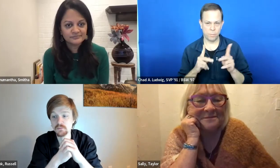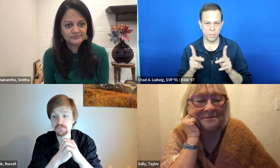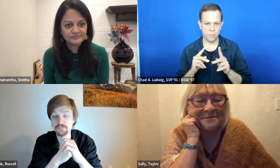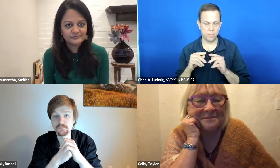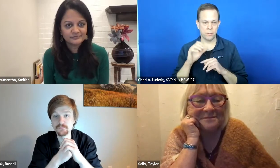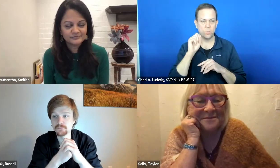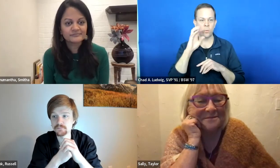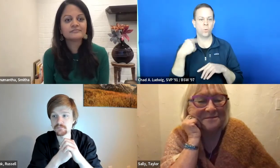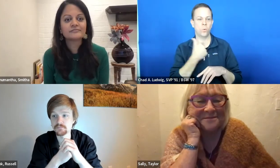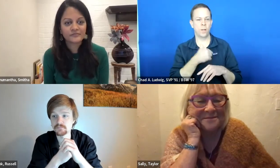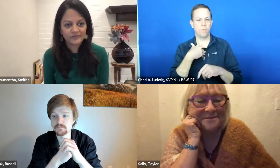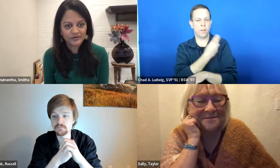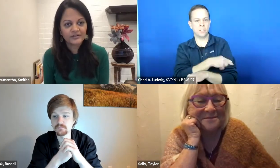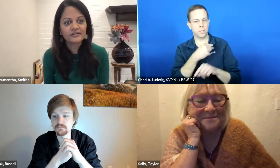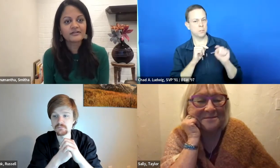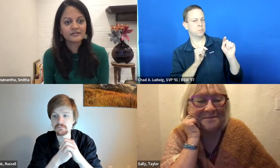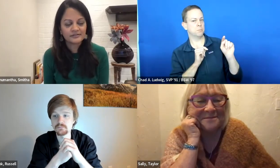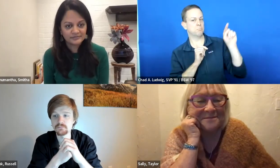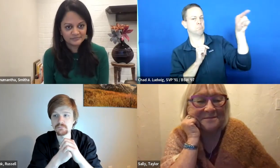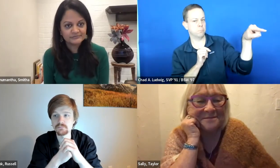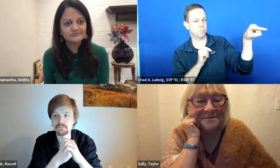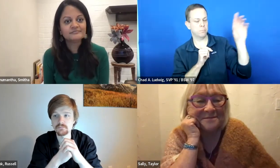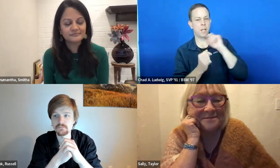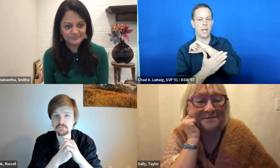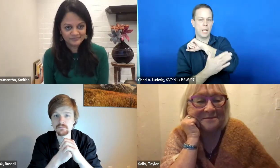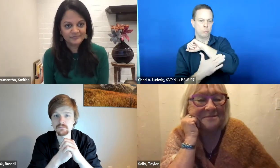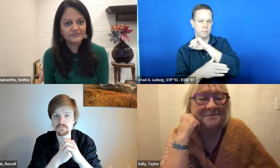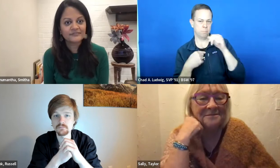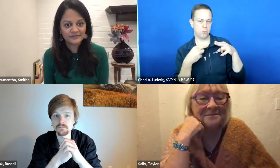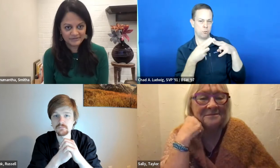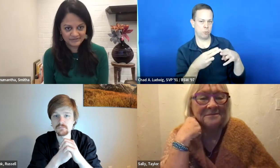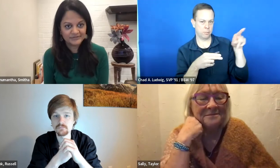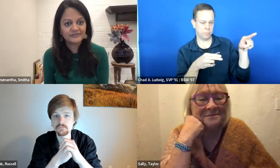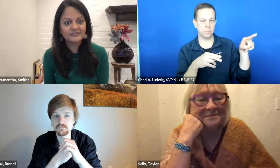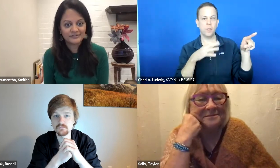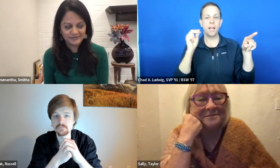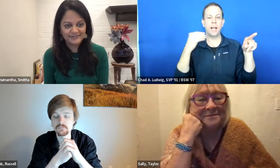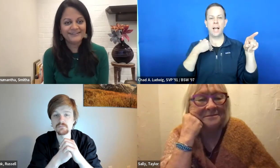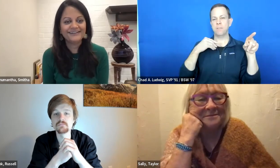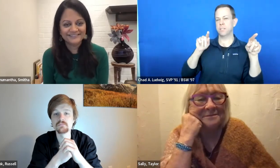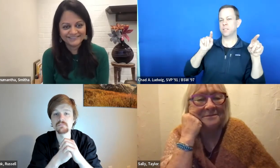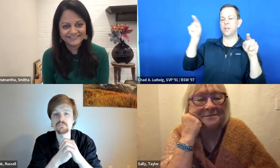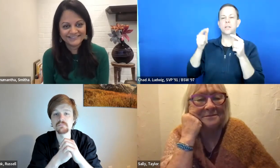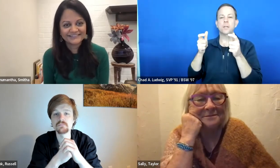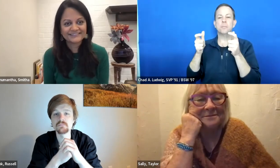there are only 11,000 people in the town where I live, so, you know, we do have a hospital-- it's not too far from us--